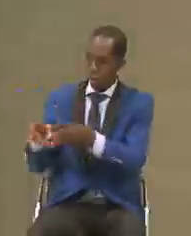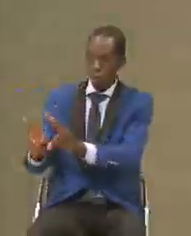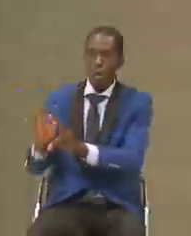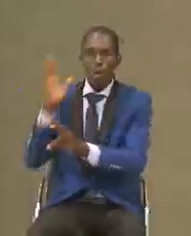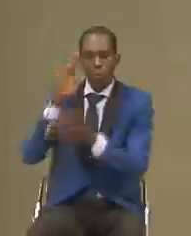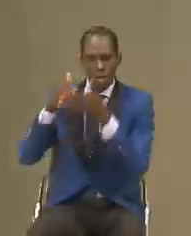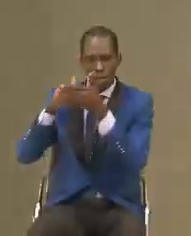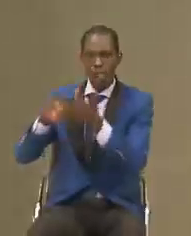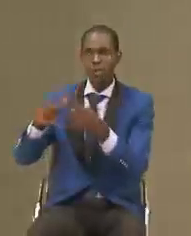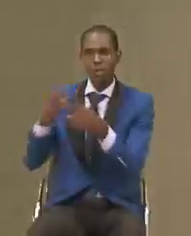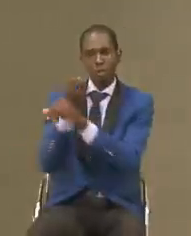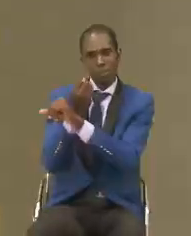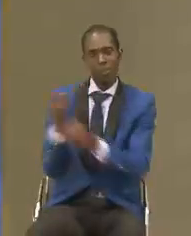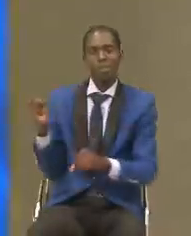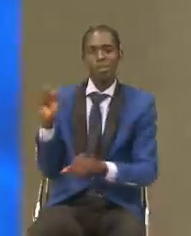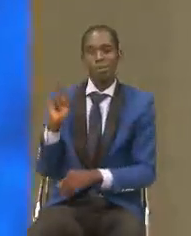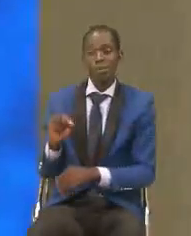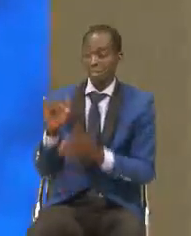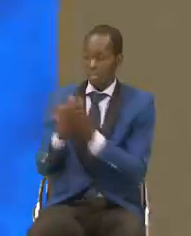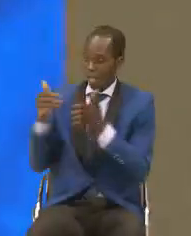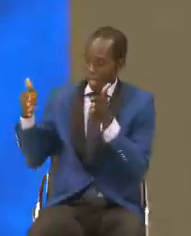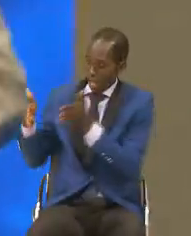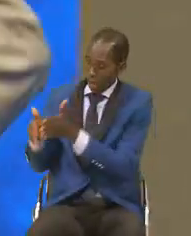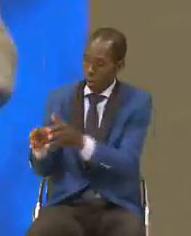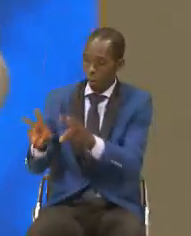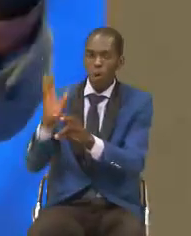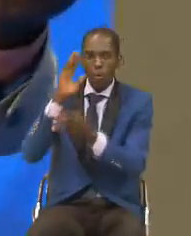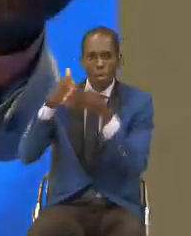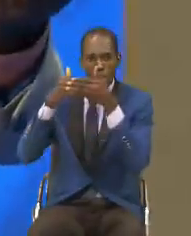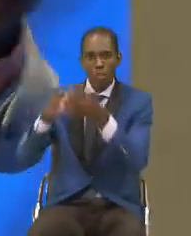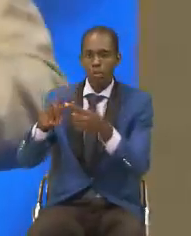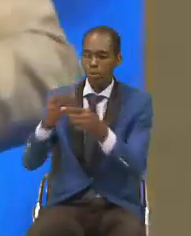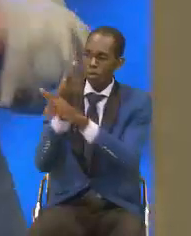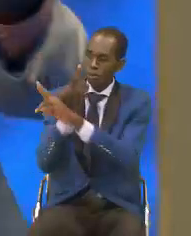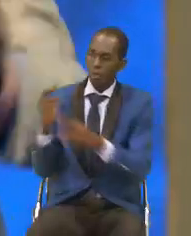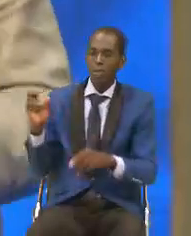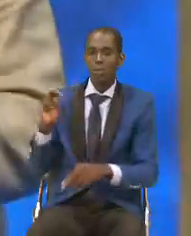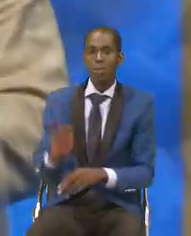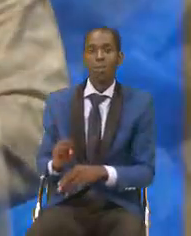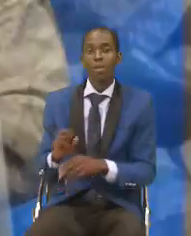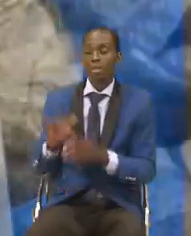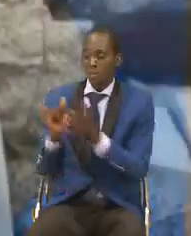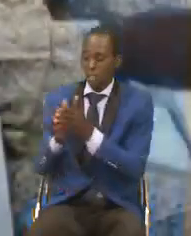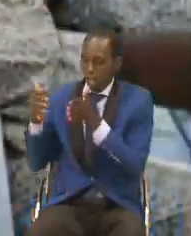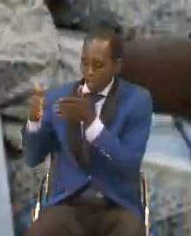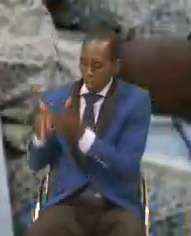narrow way that will lead to salvation is that narrow way that will lead to redemption it is that